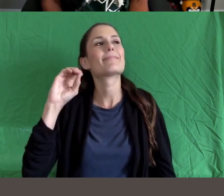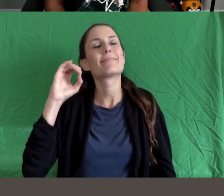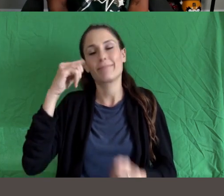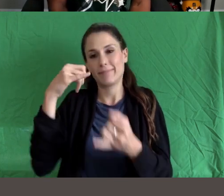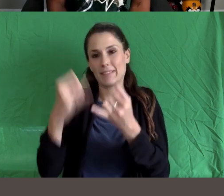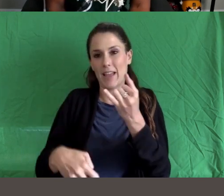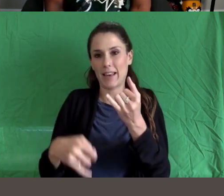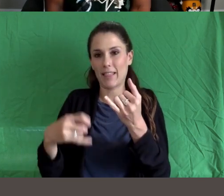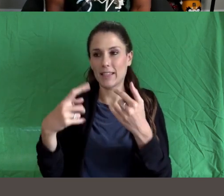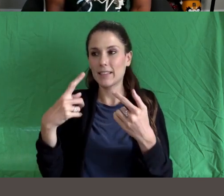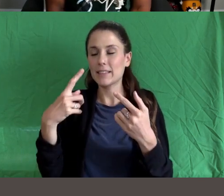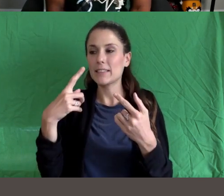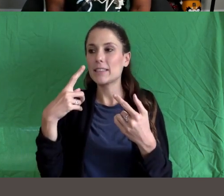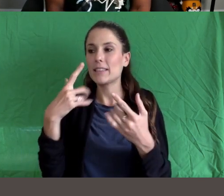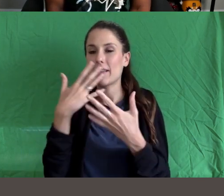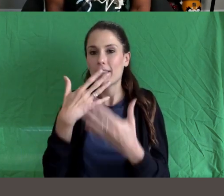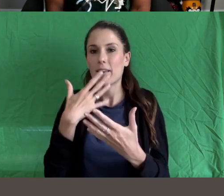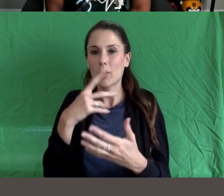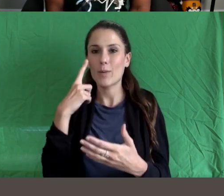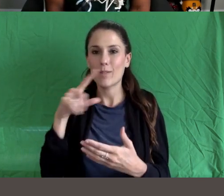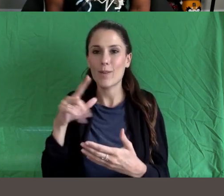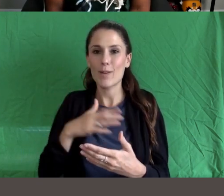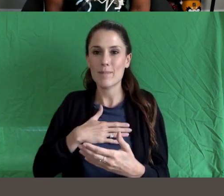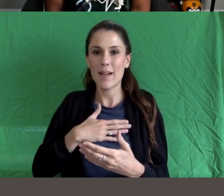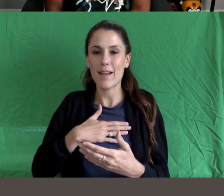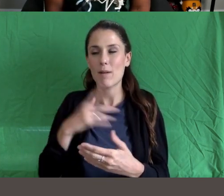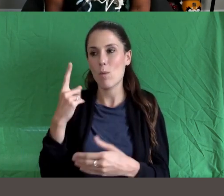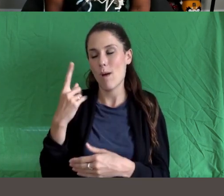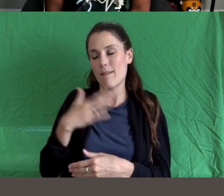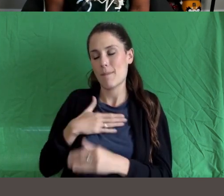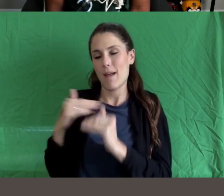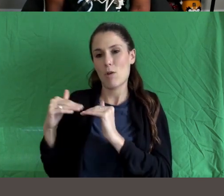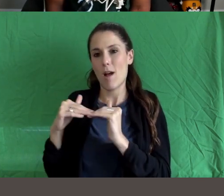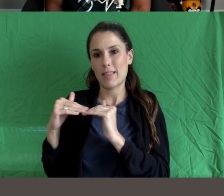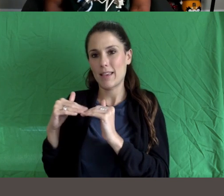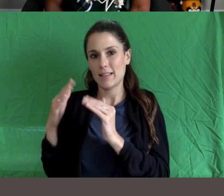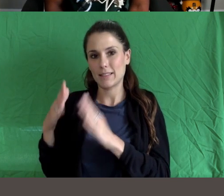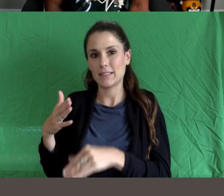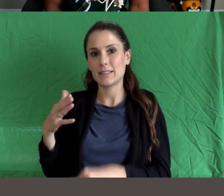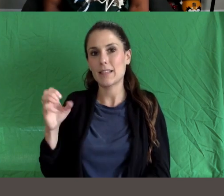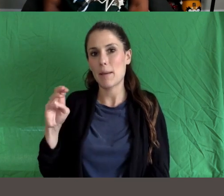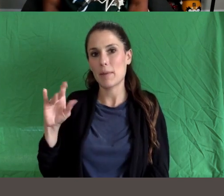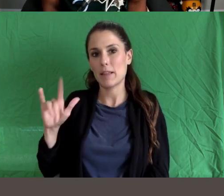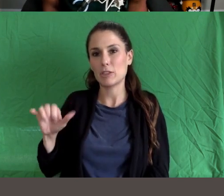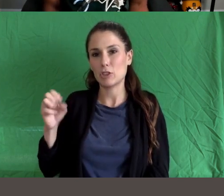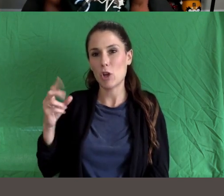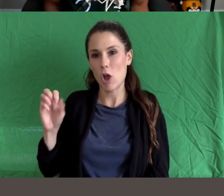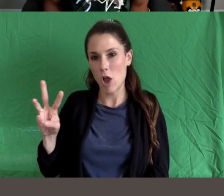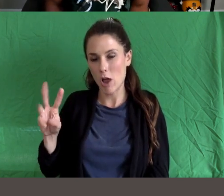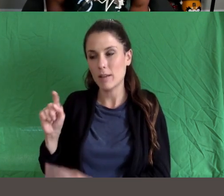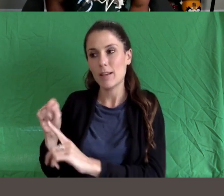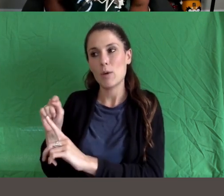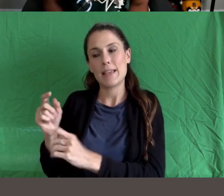Finally, thank you to one of my colleagues, Anthony Shaw, for the inspiration in this talk.